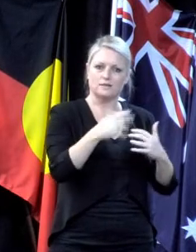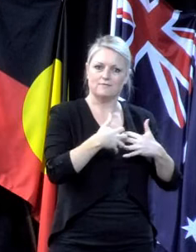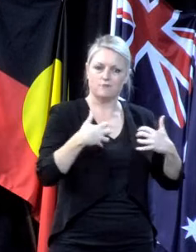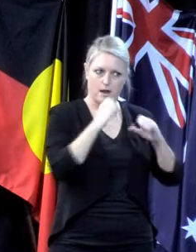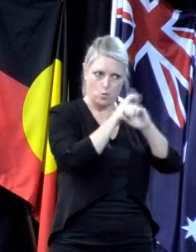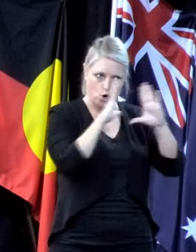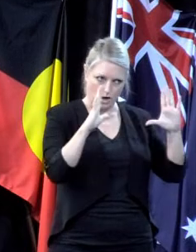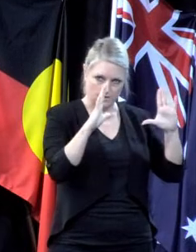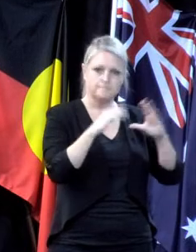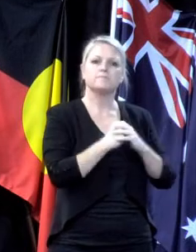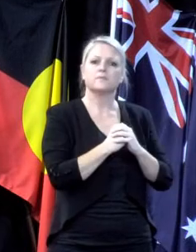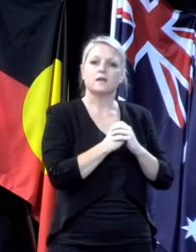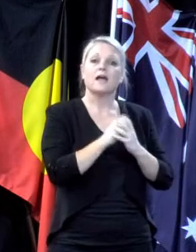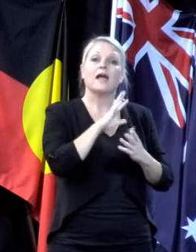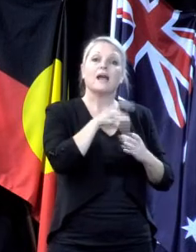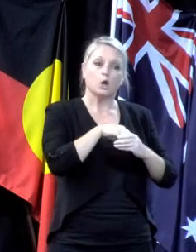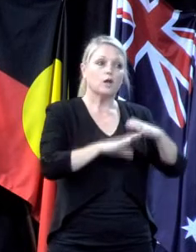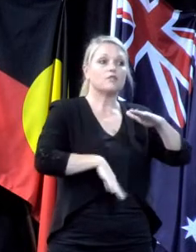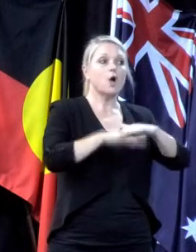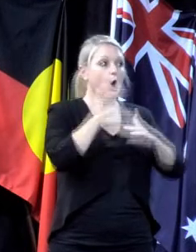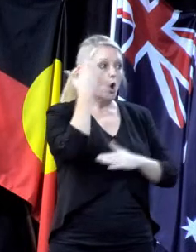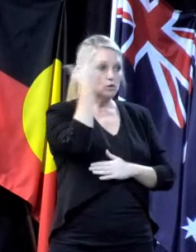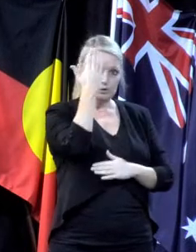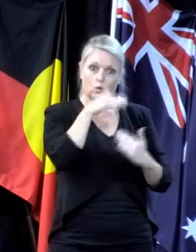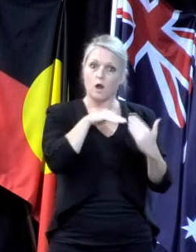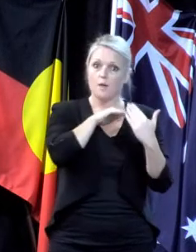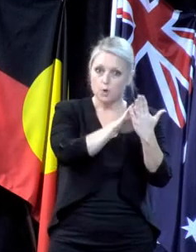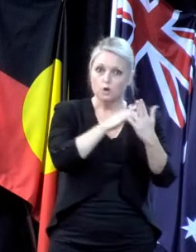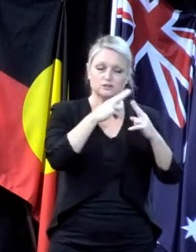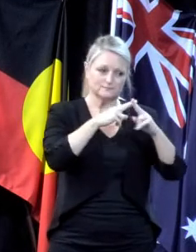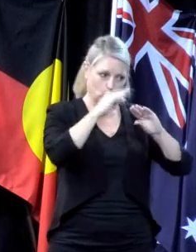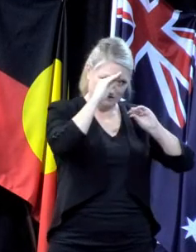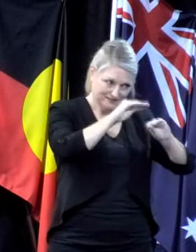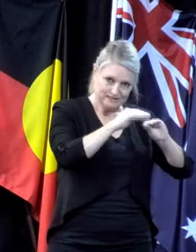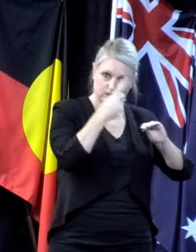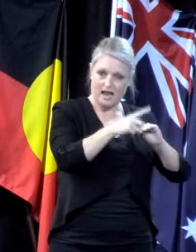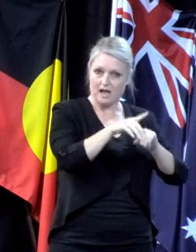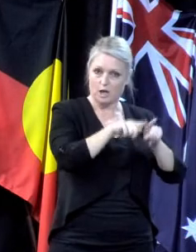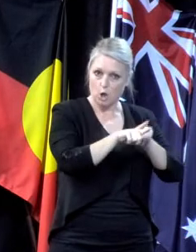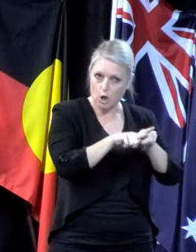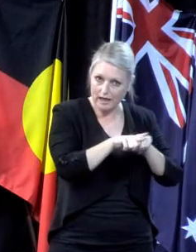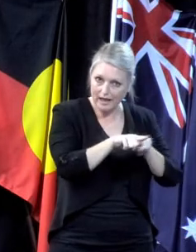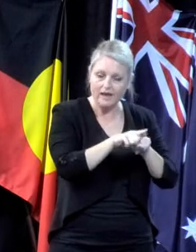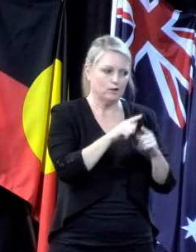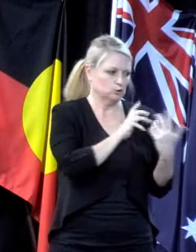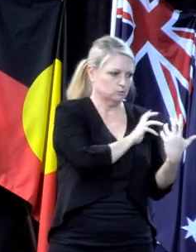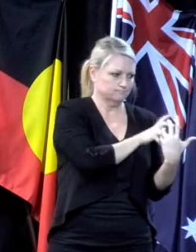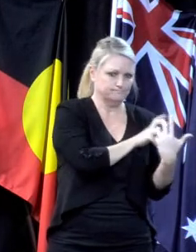including the whole-school approach to differentiated teaching and learning individual curriculum plan policy